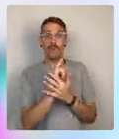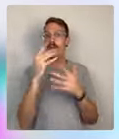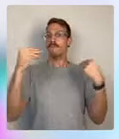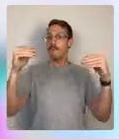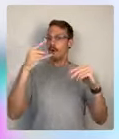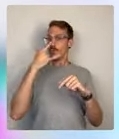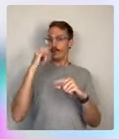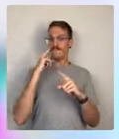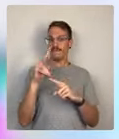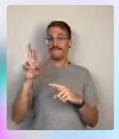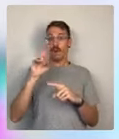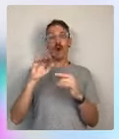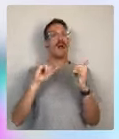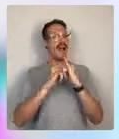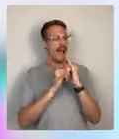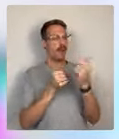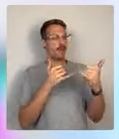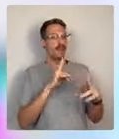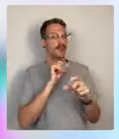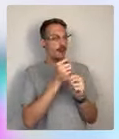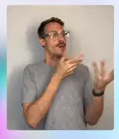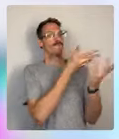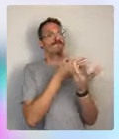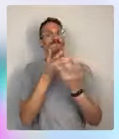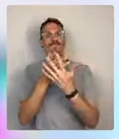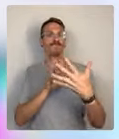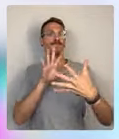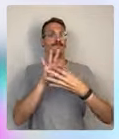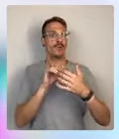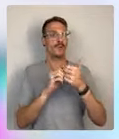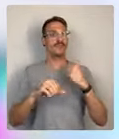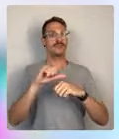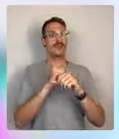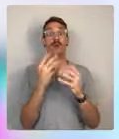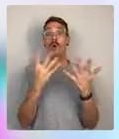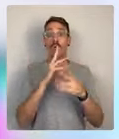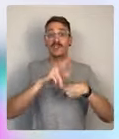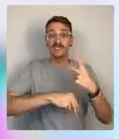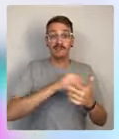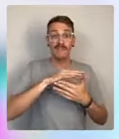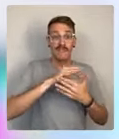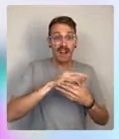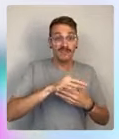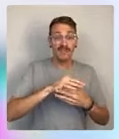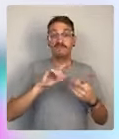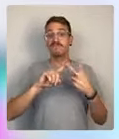and what is that marketplace of VR gonna look like, and within players actually engaging with each other. What types of content and novel ways of sharing content,